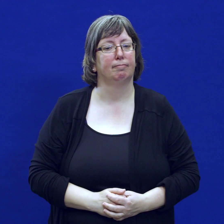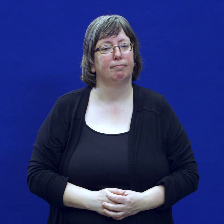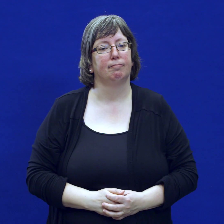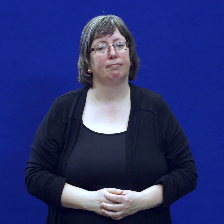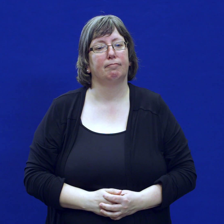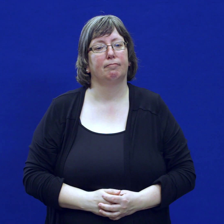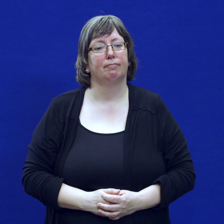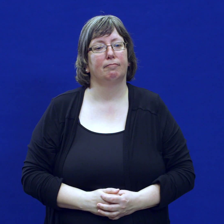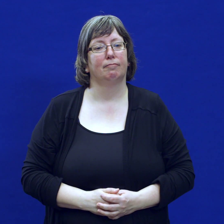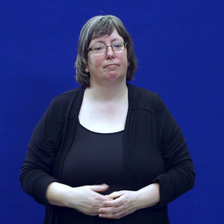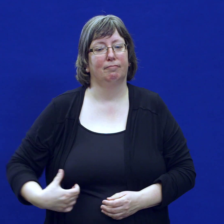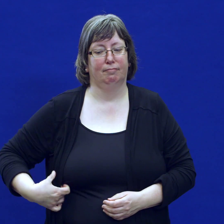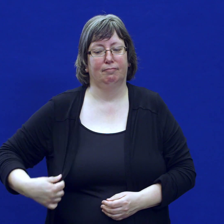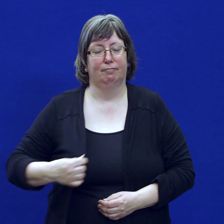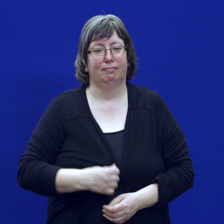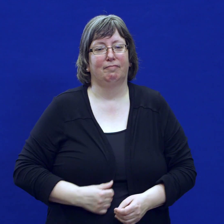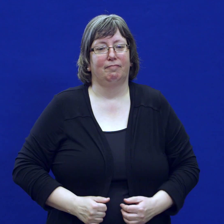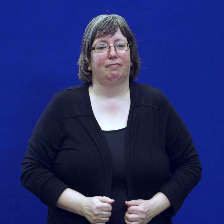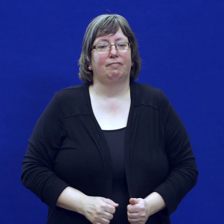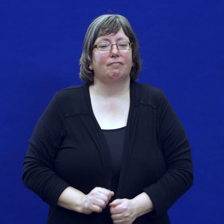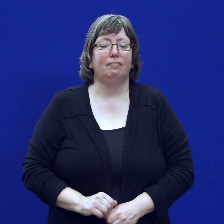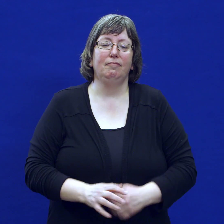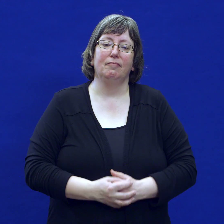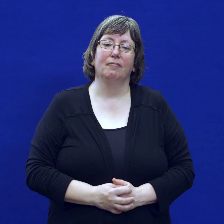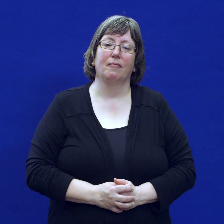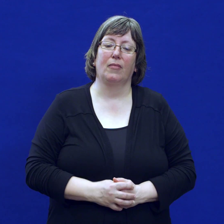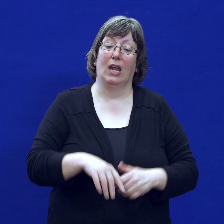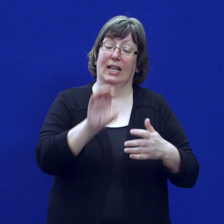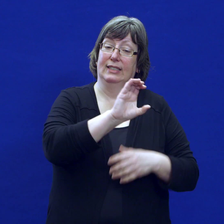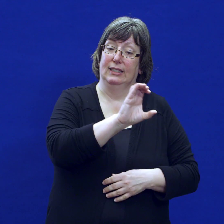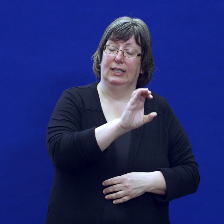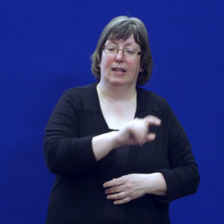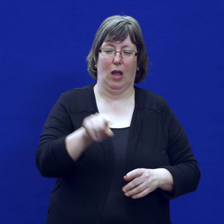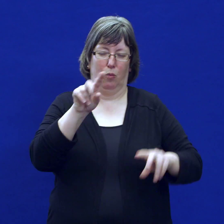c. examine and review measures,